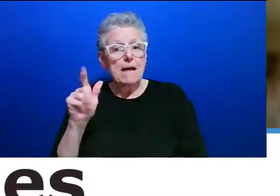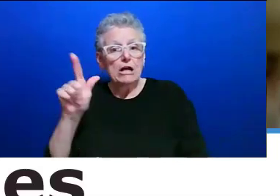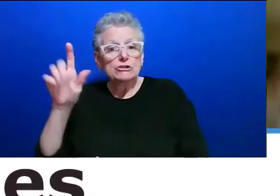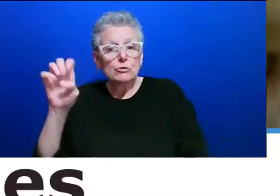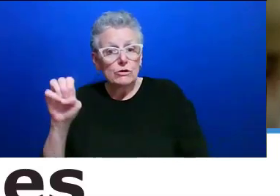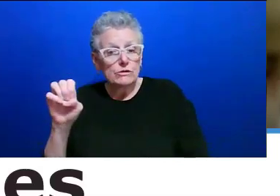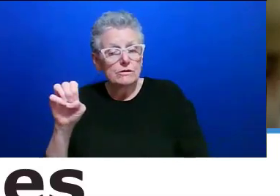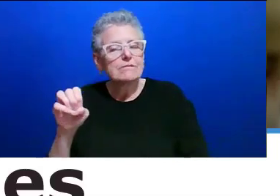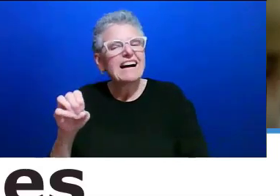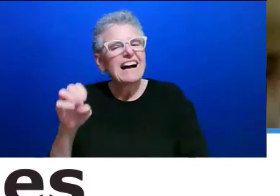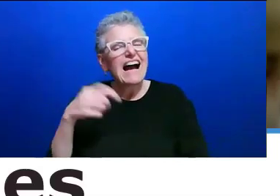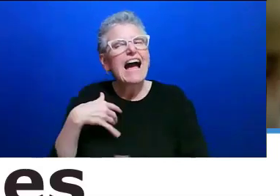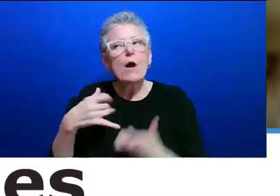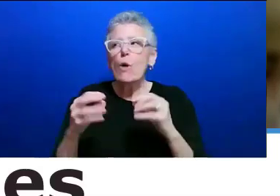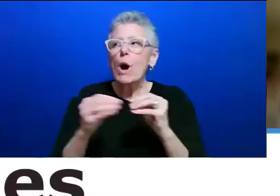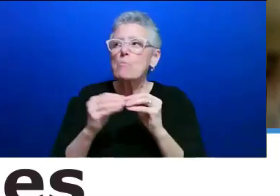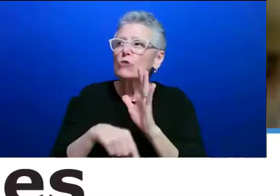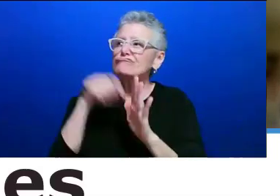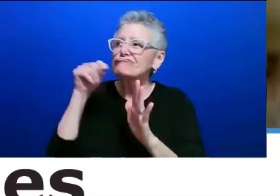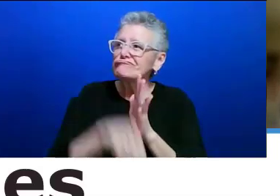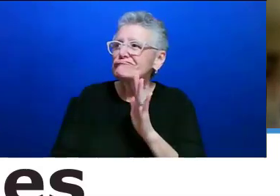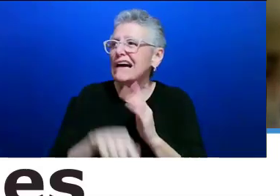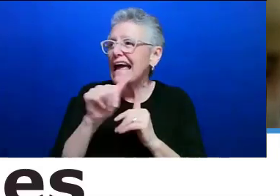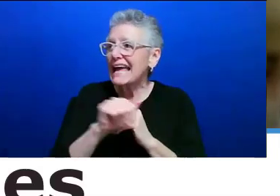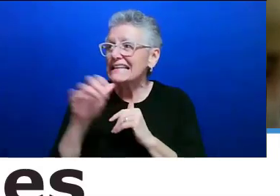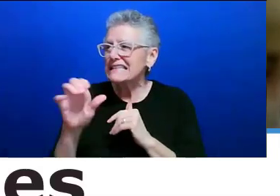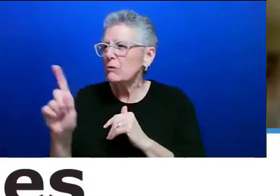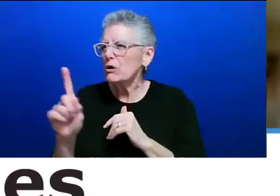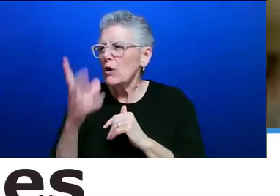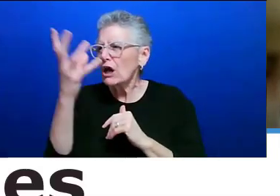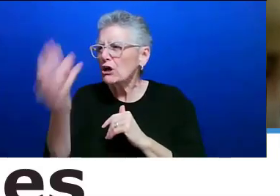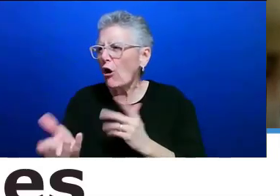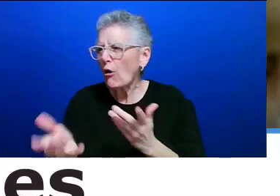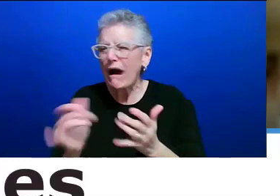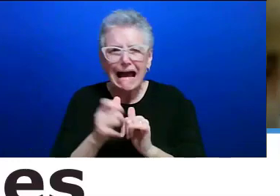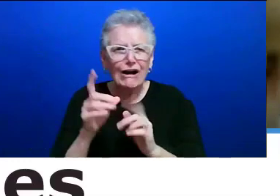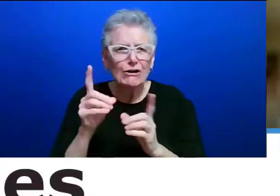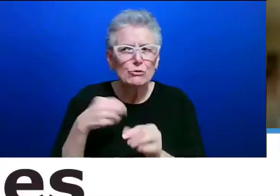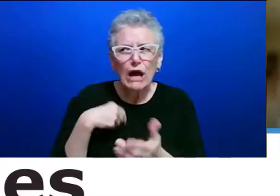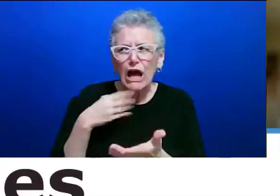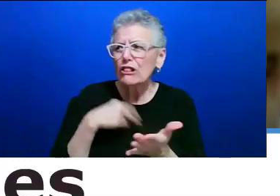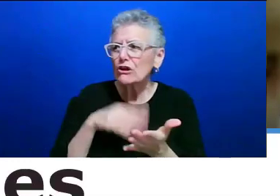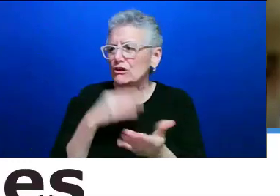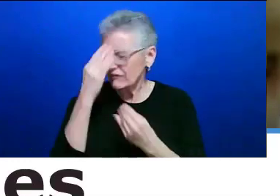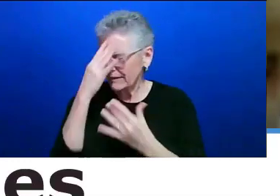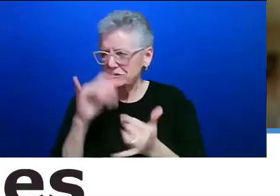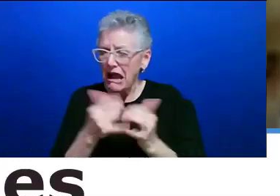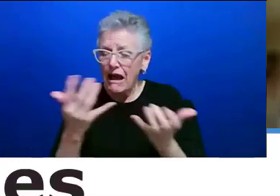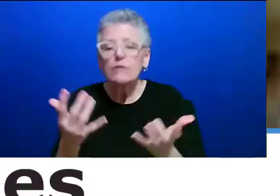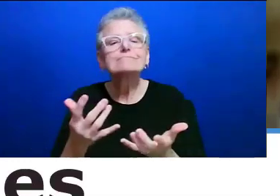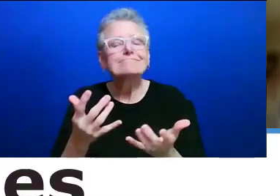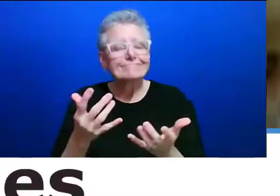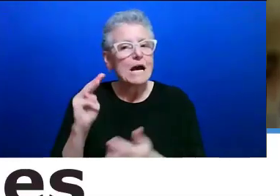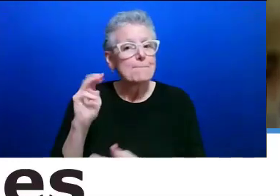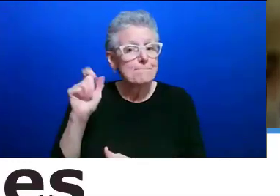I want to dive deeper into AAC. Where do I go? How do I learn this information? Those modules are there for you.